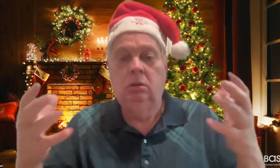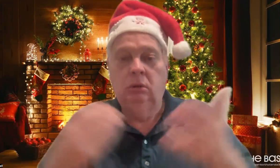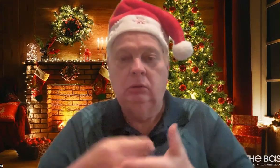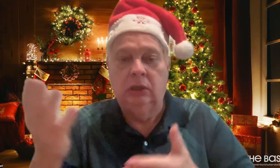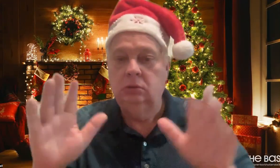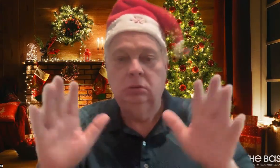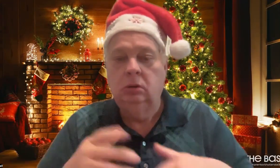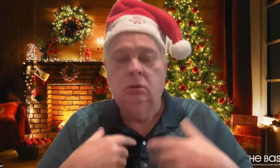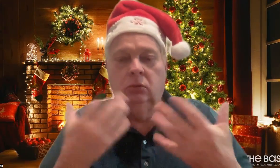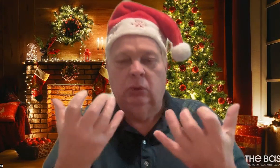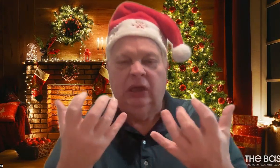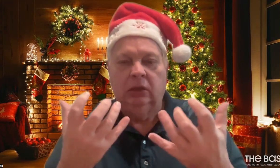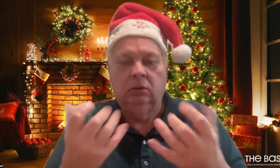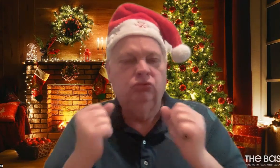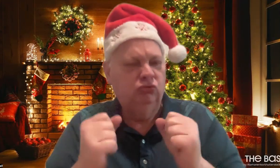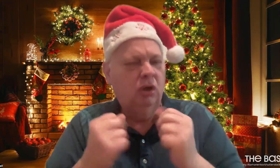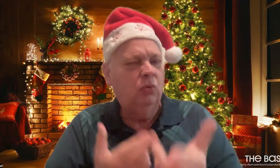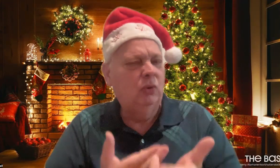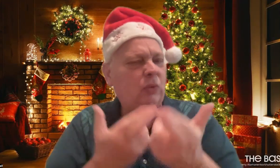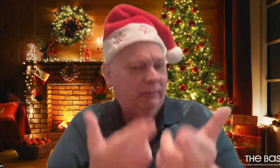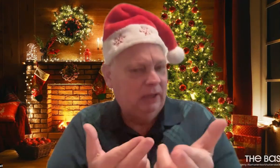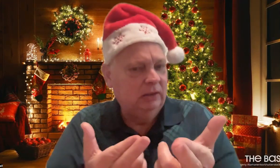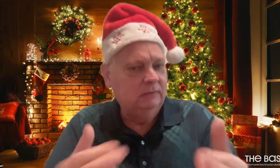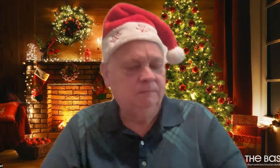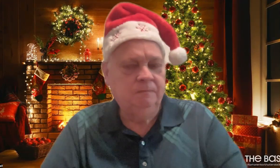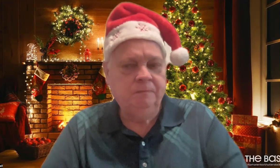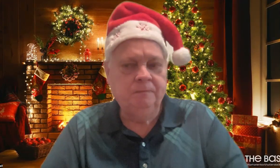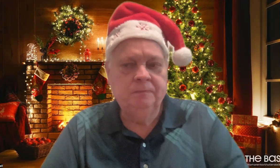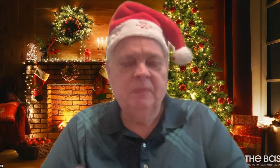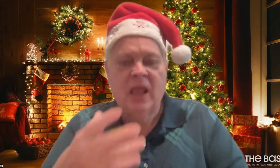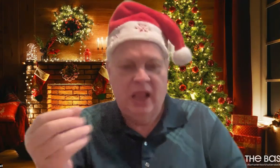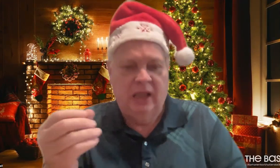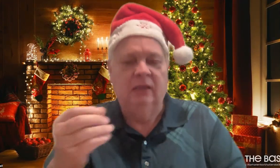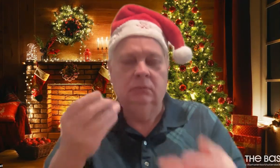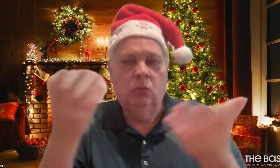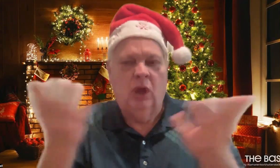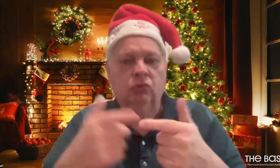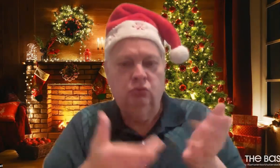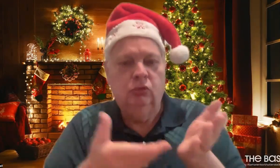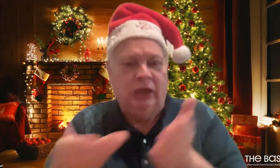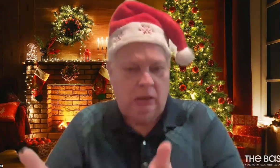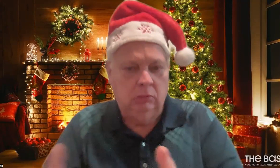So we recommend that you RSVP and say what you are bringing.